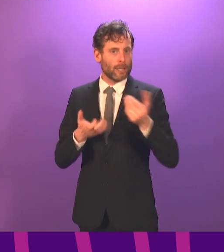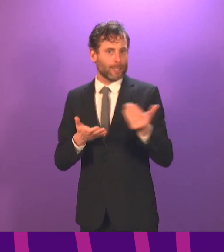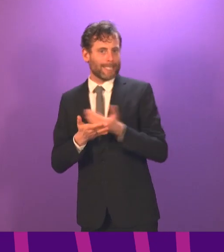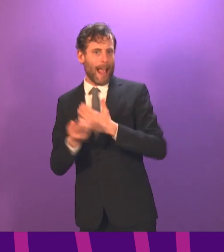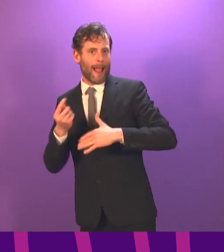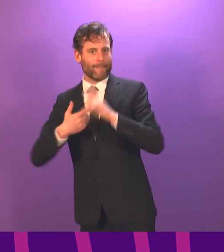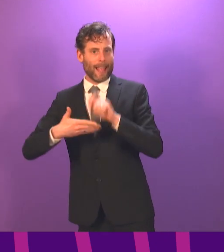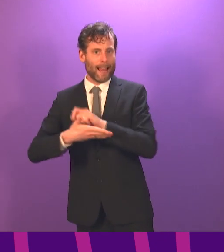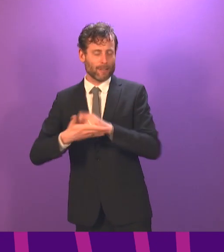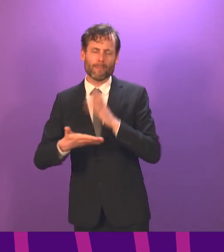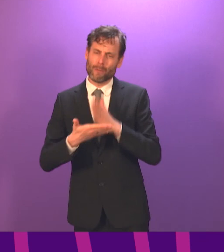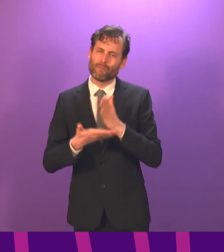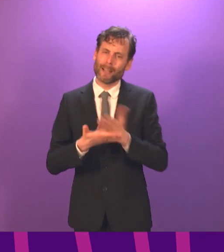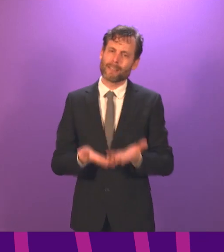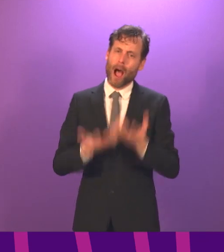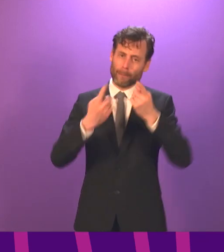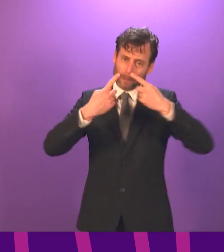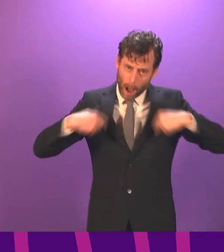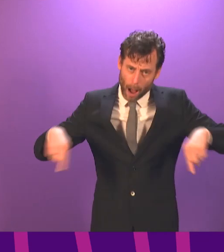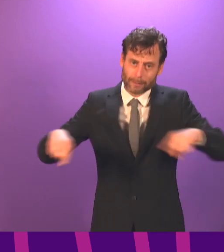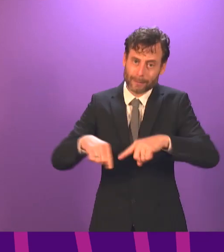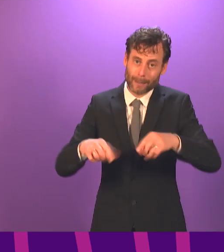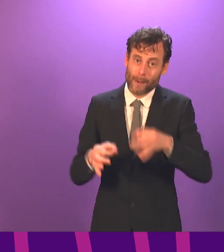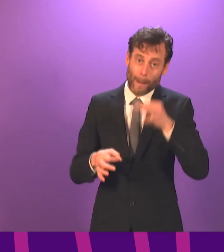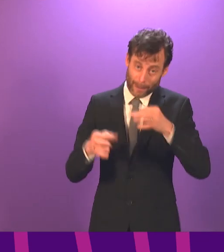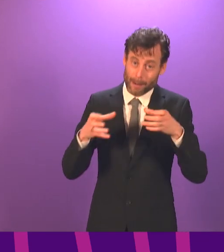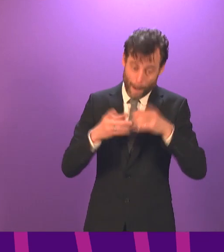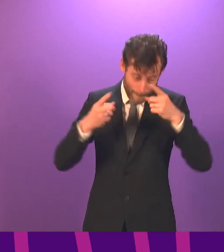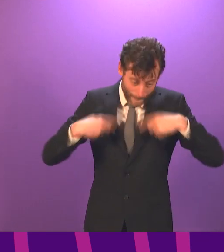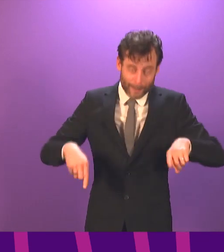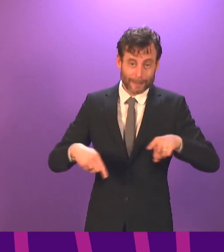on political parties and on politicians to encourage the public to be confident that